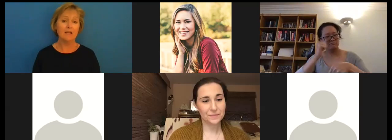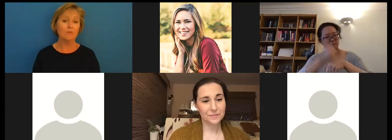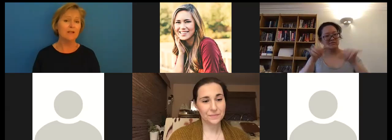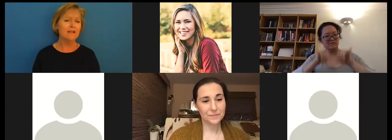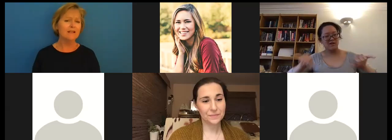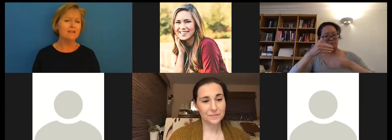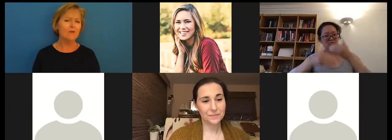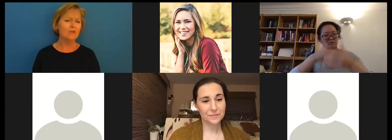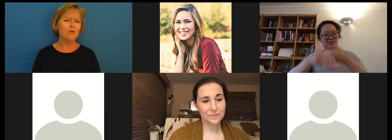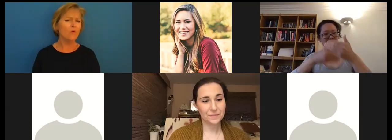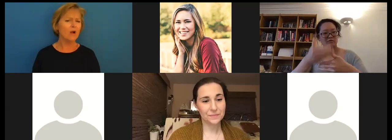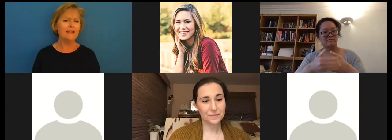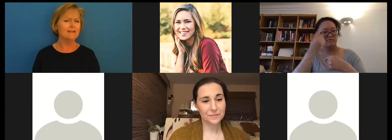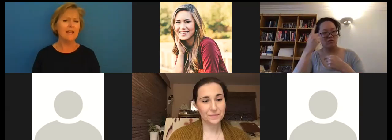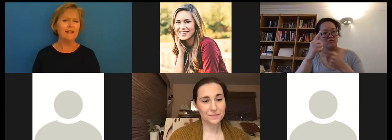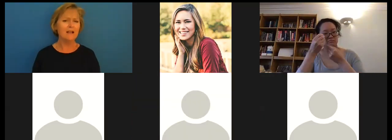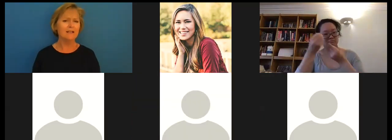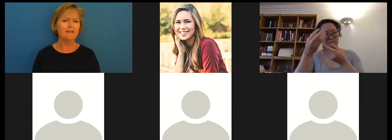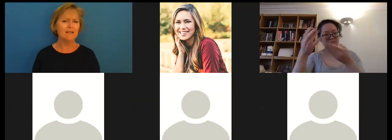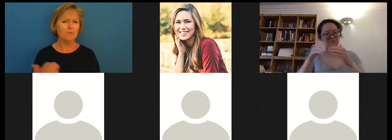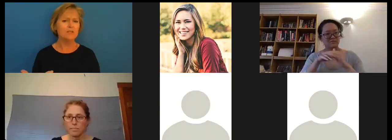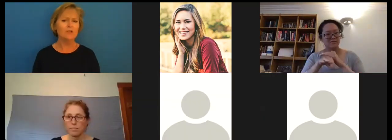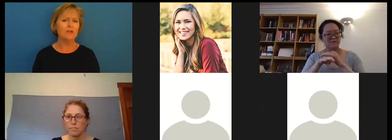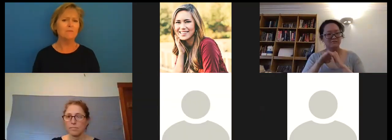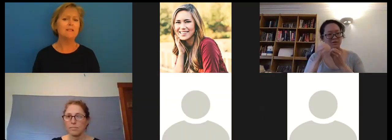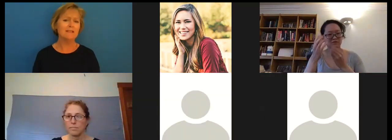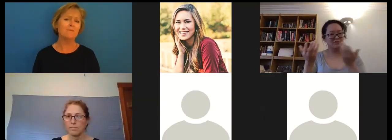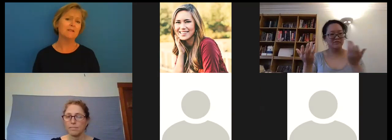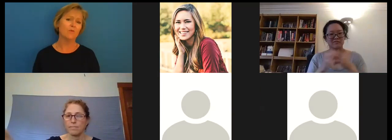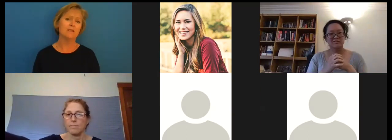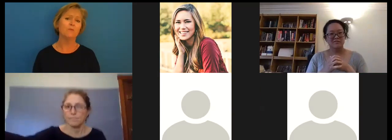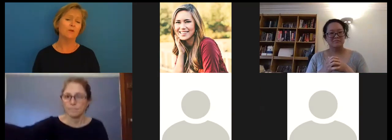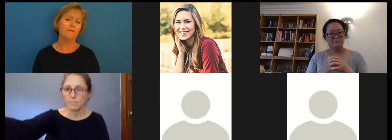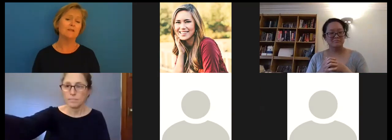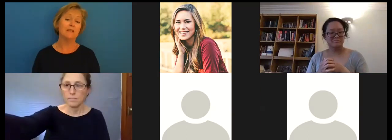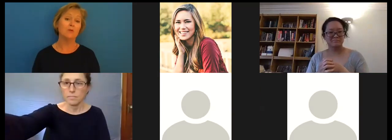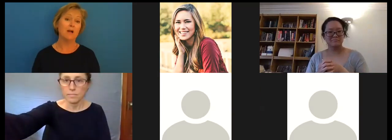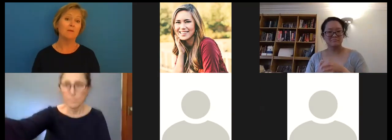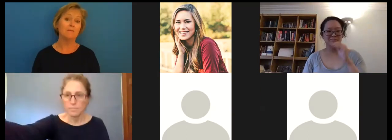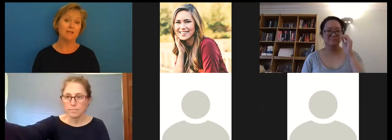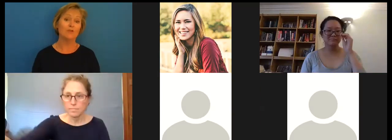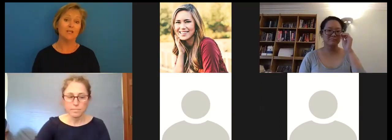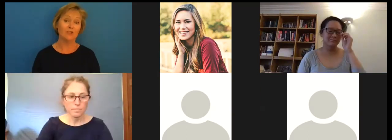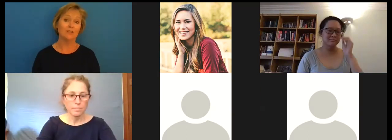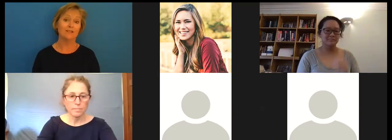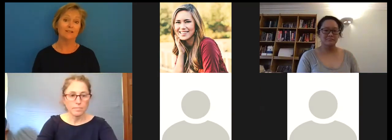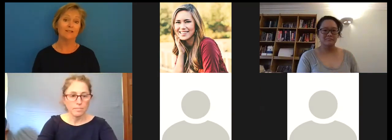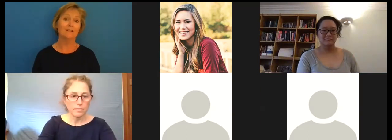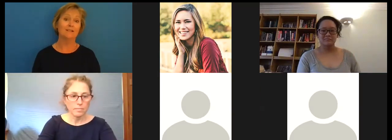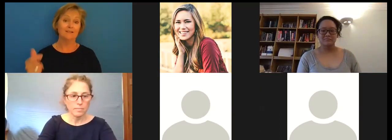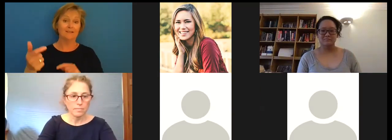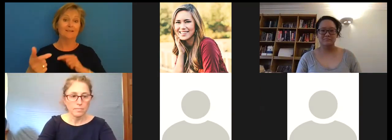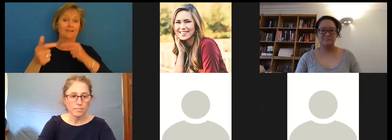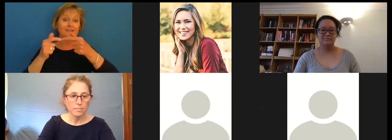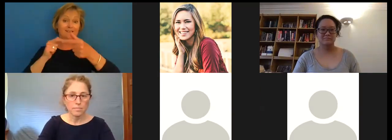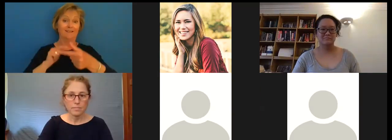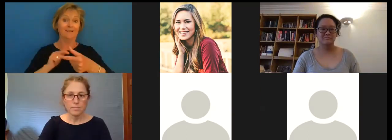So why is that -- why isn't that procedure the same as it was in the previous Obama Administration?